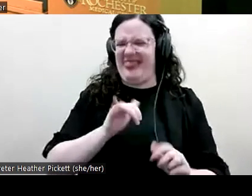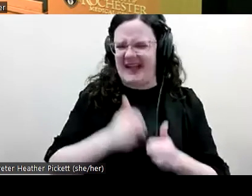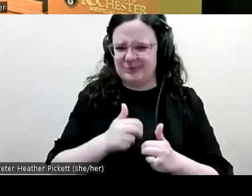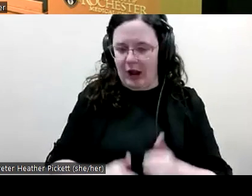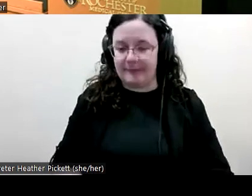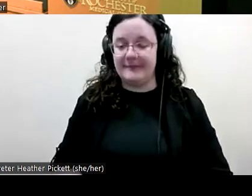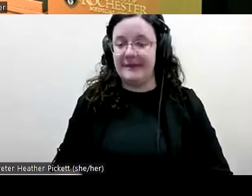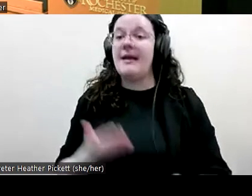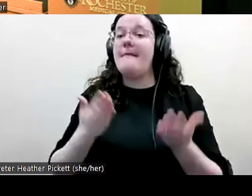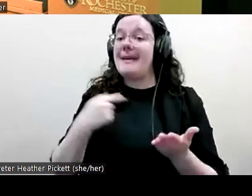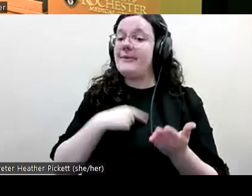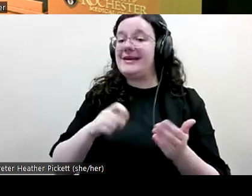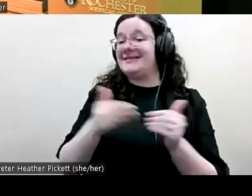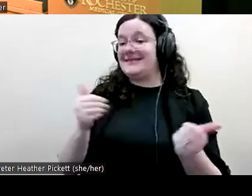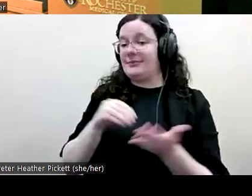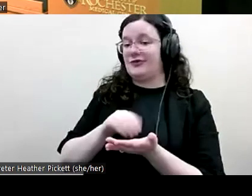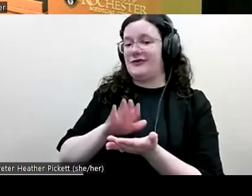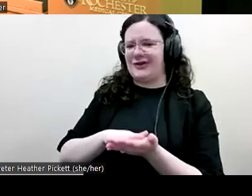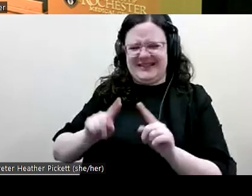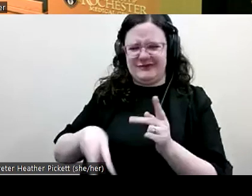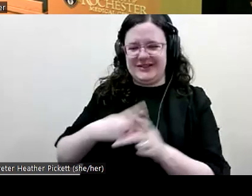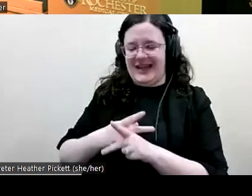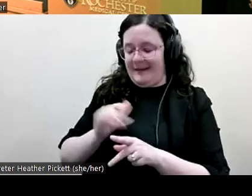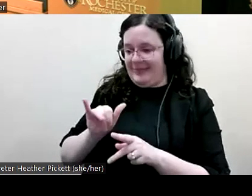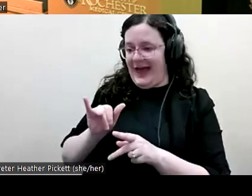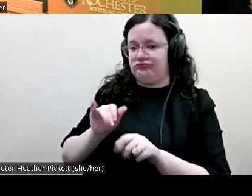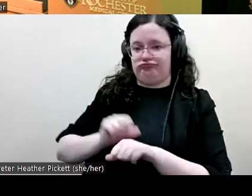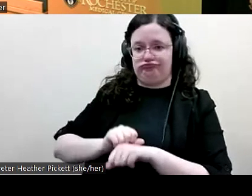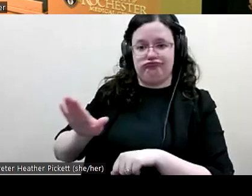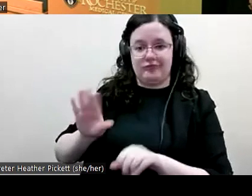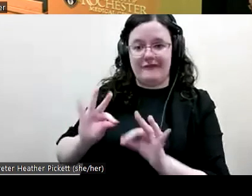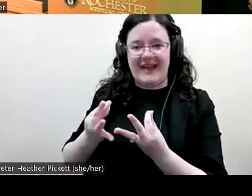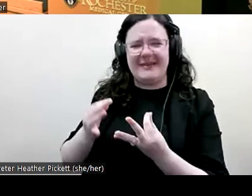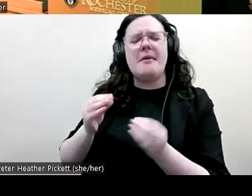that gets released to families um more like a discharge summary in a way except one that you